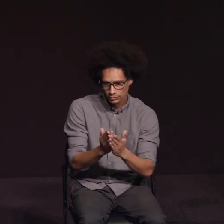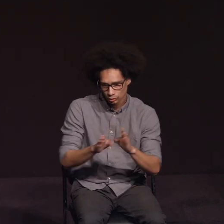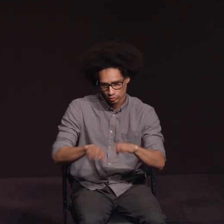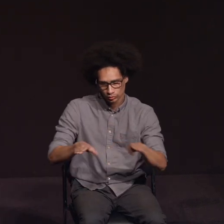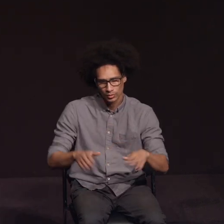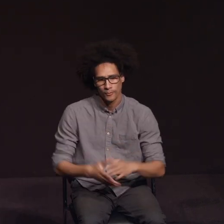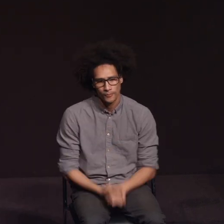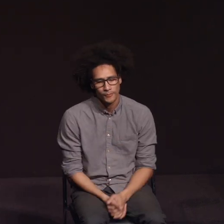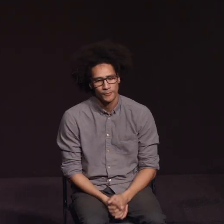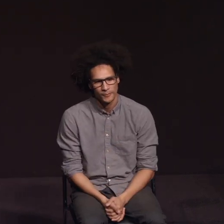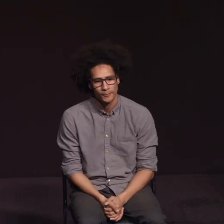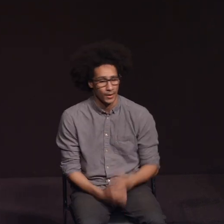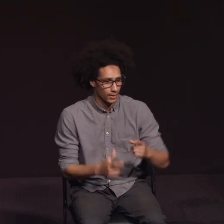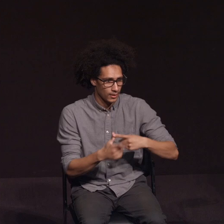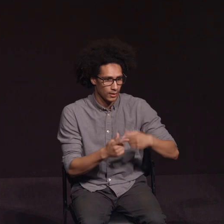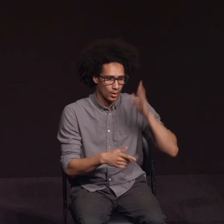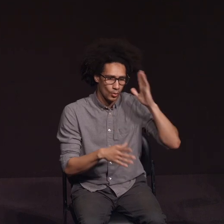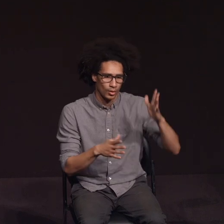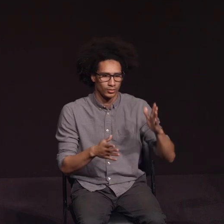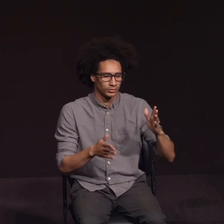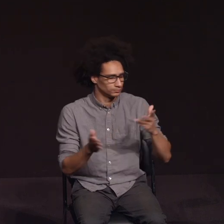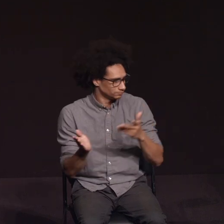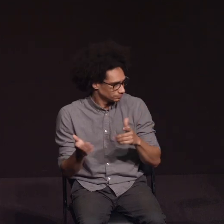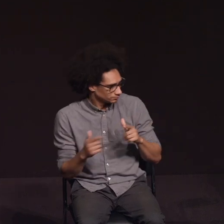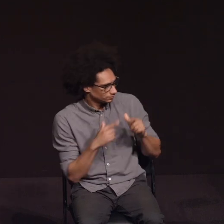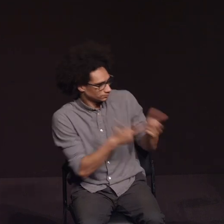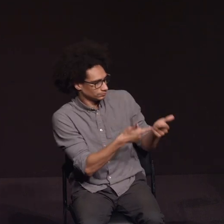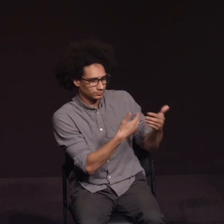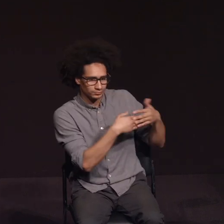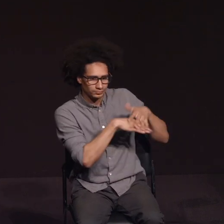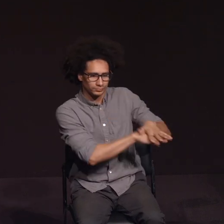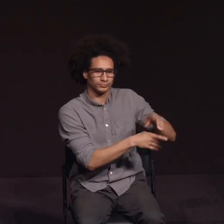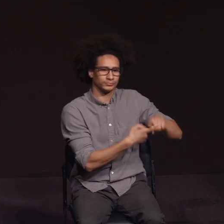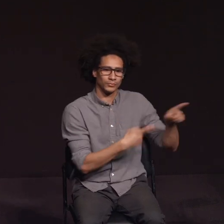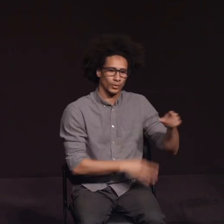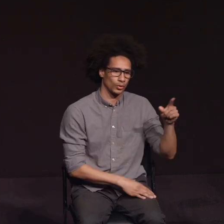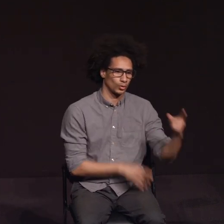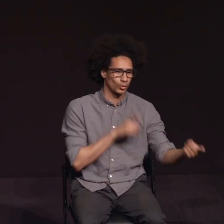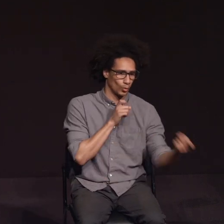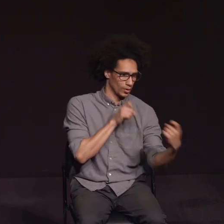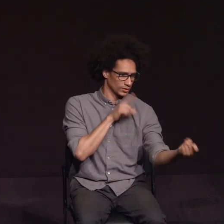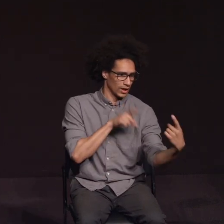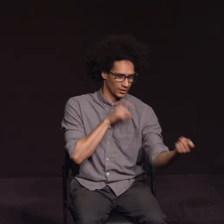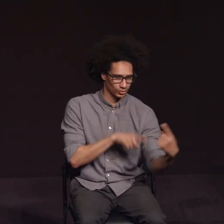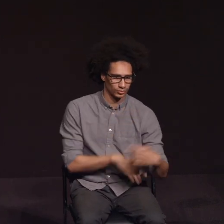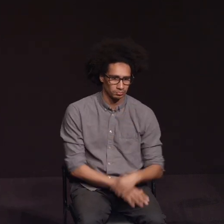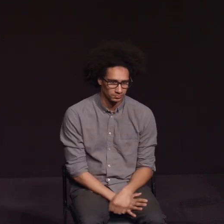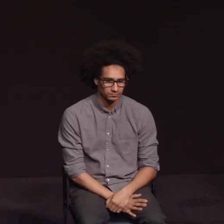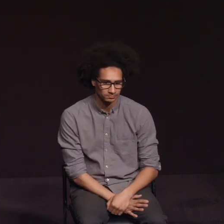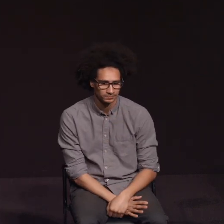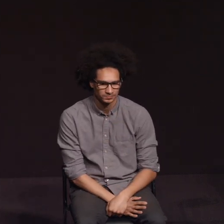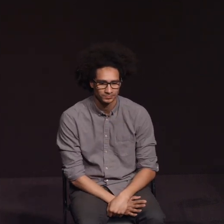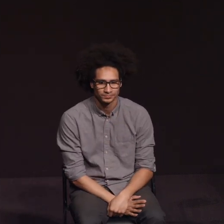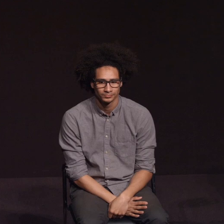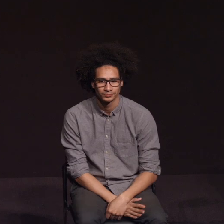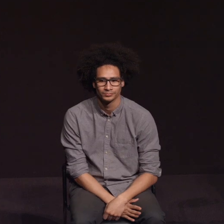then we'll move into our Q&A.